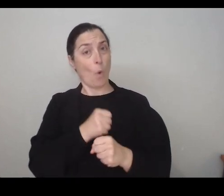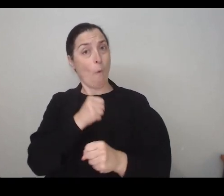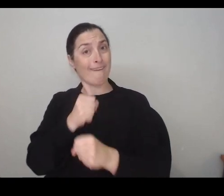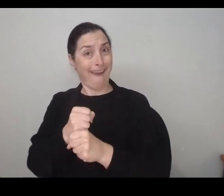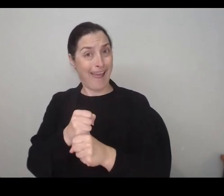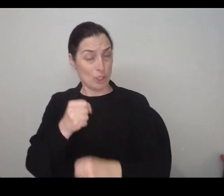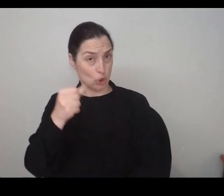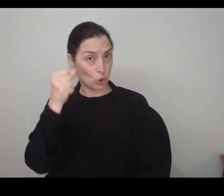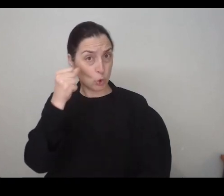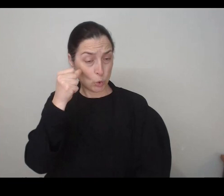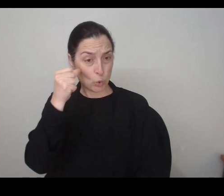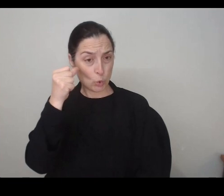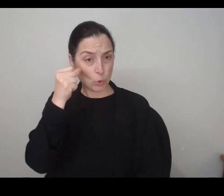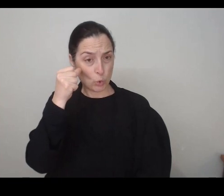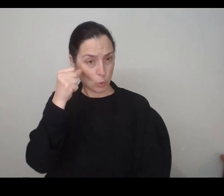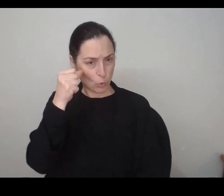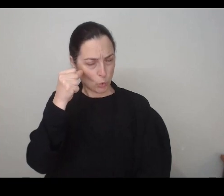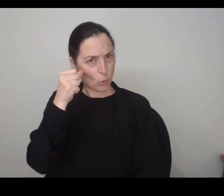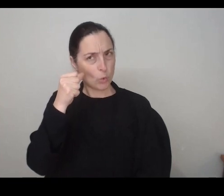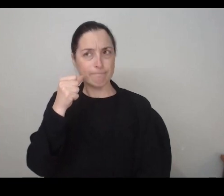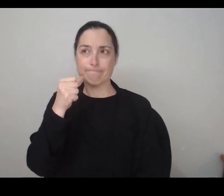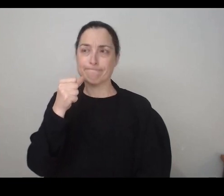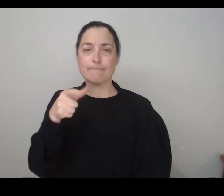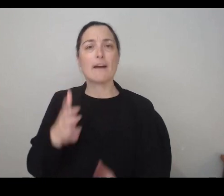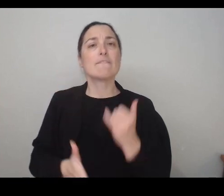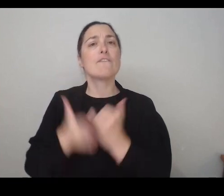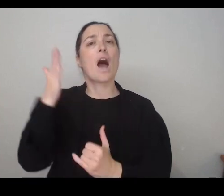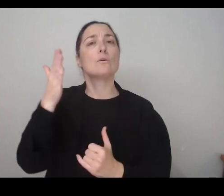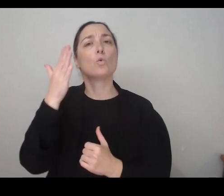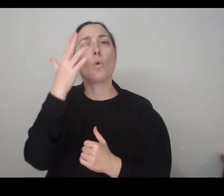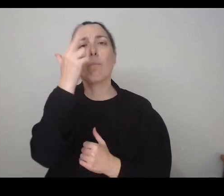the Fayum portraits, especially in the Louvre,